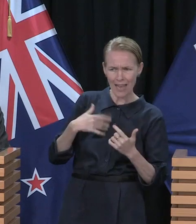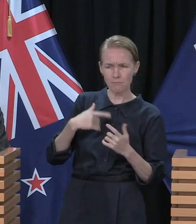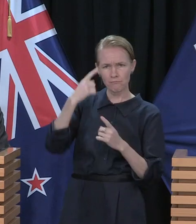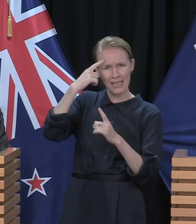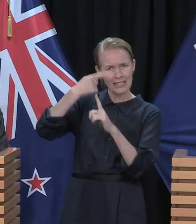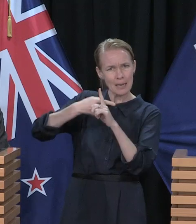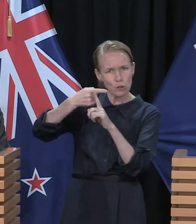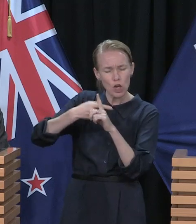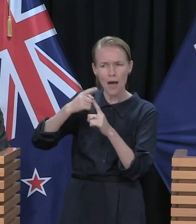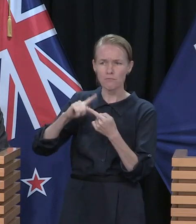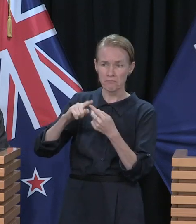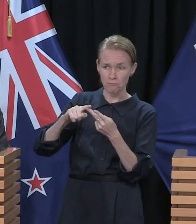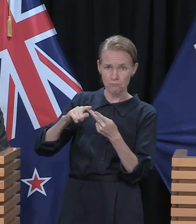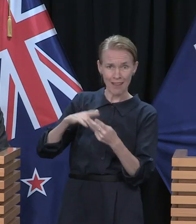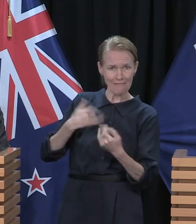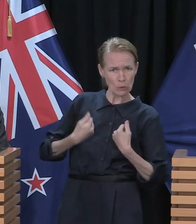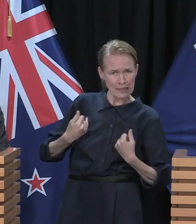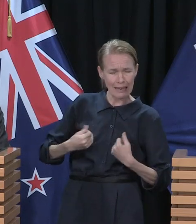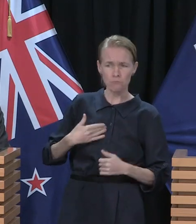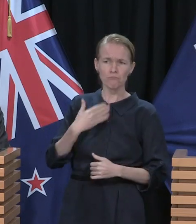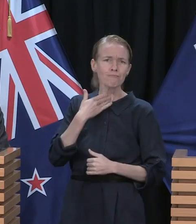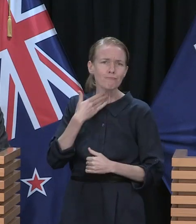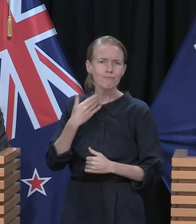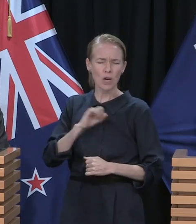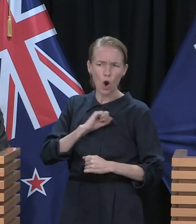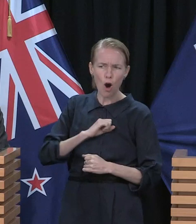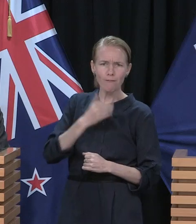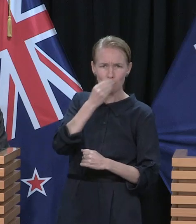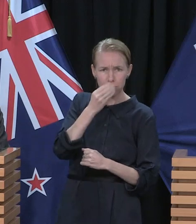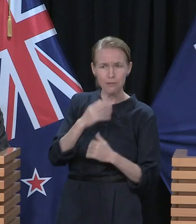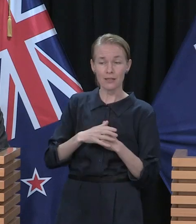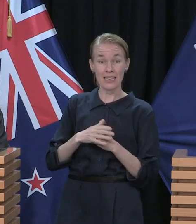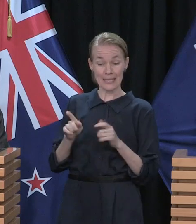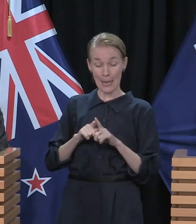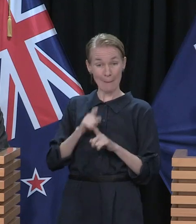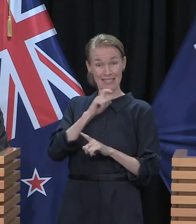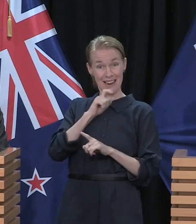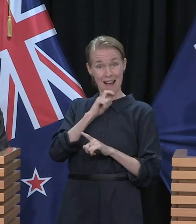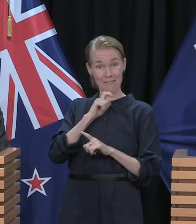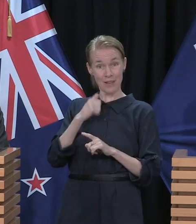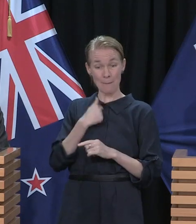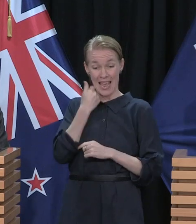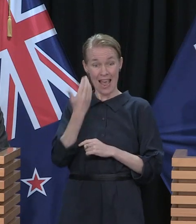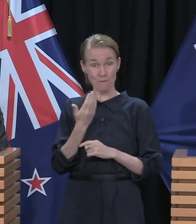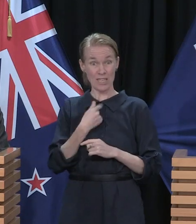even going in the door, every staff member, every day, does a symptom check, temperature check and so on. If they have